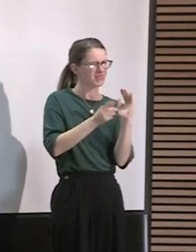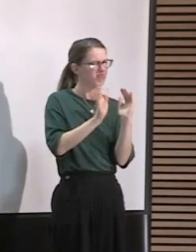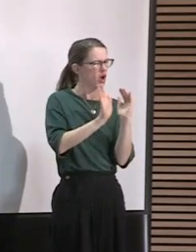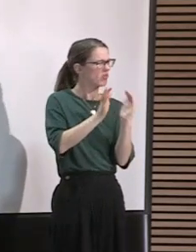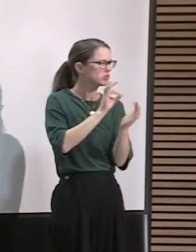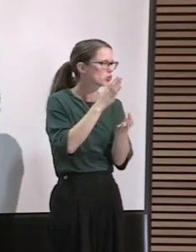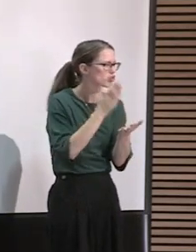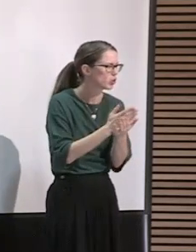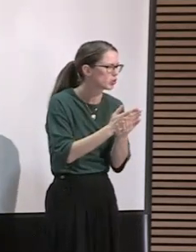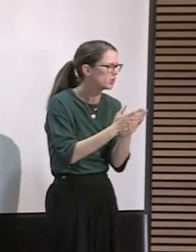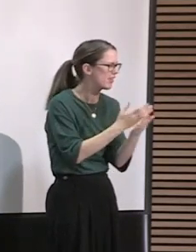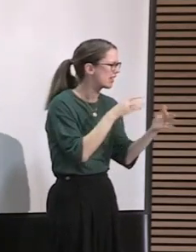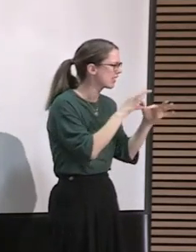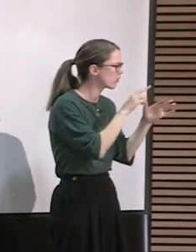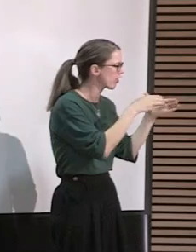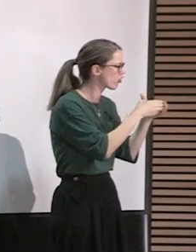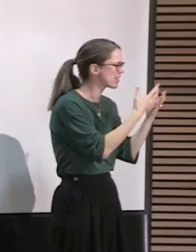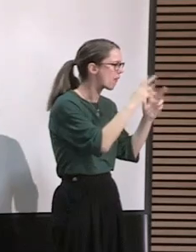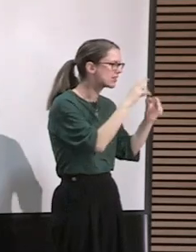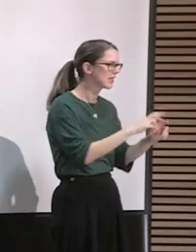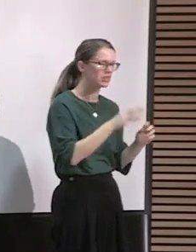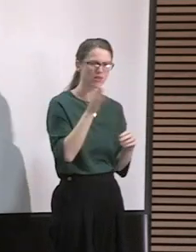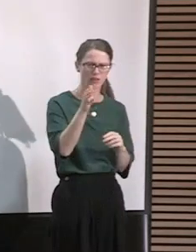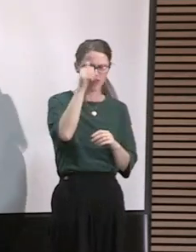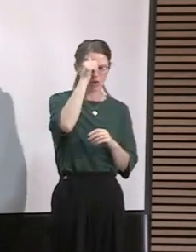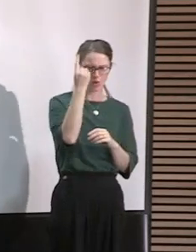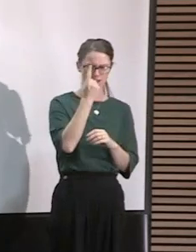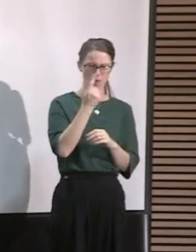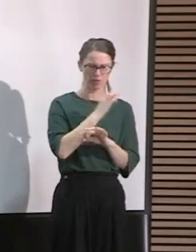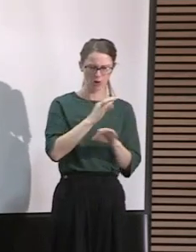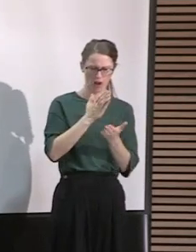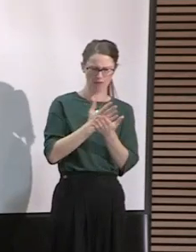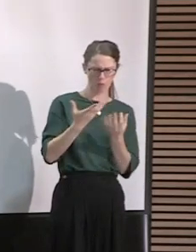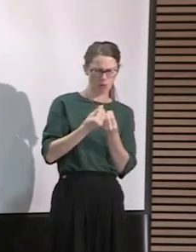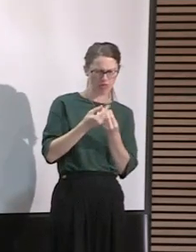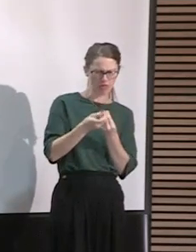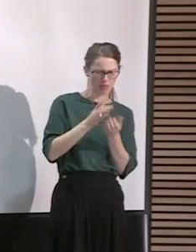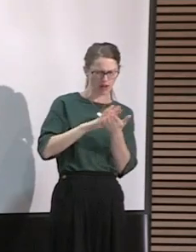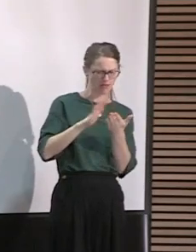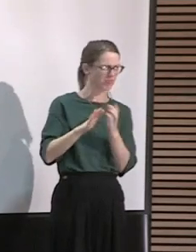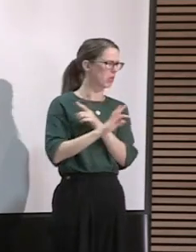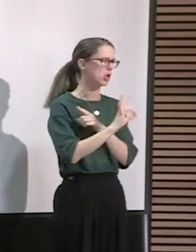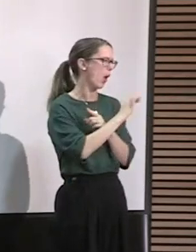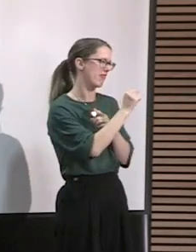someone who had already been linked to the outbreak, and that was the case, so part